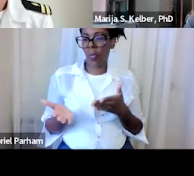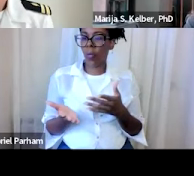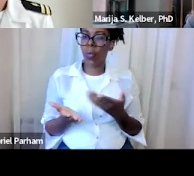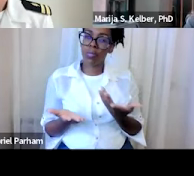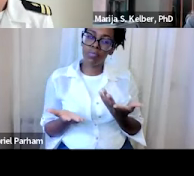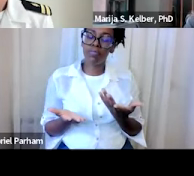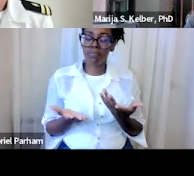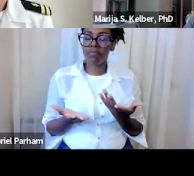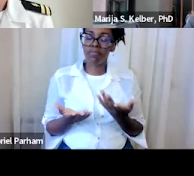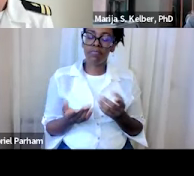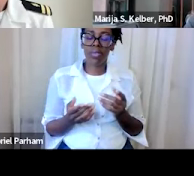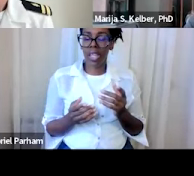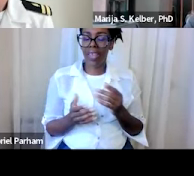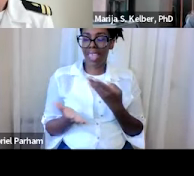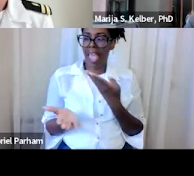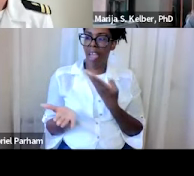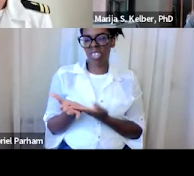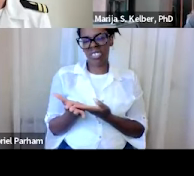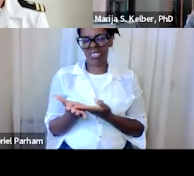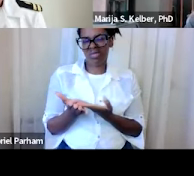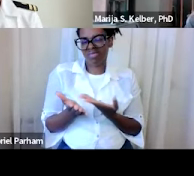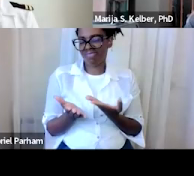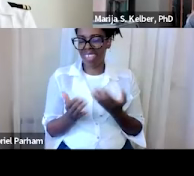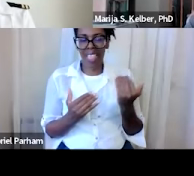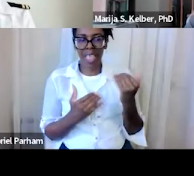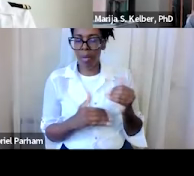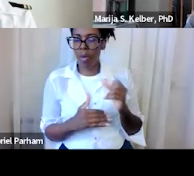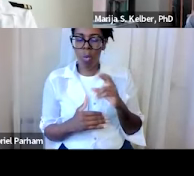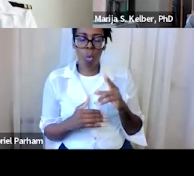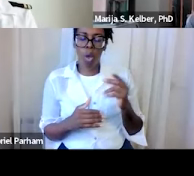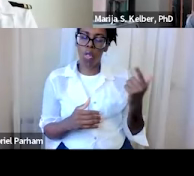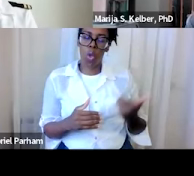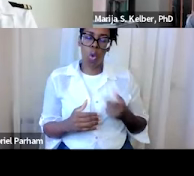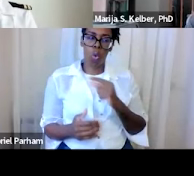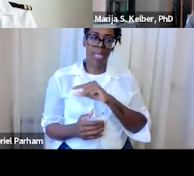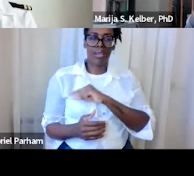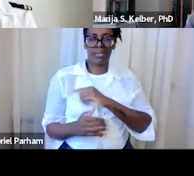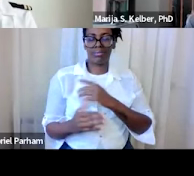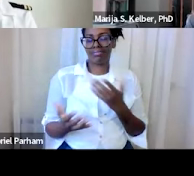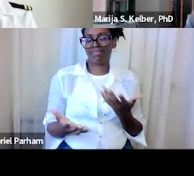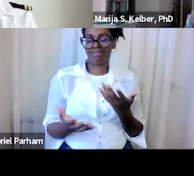of when the evidence is somewhat limited or lower quality, there's not a lot of good random risk control trials,